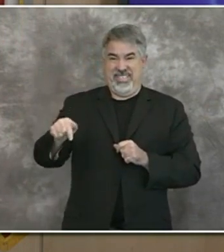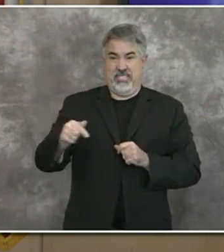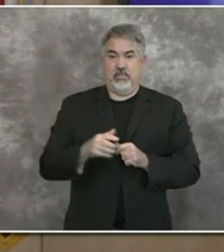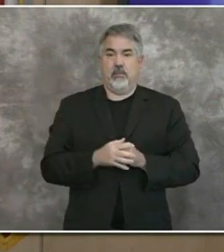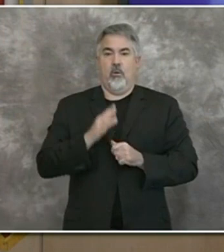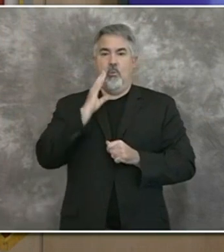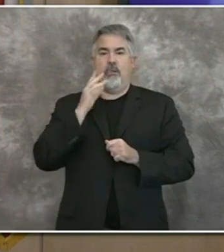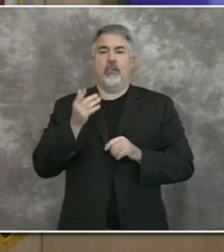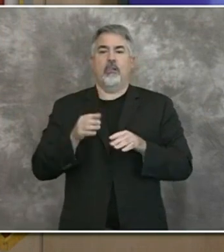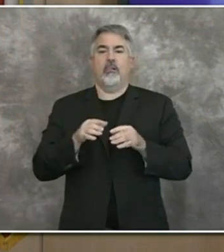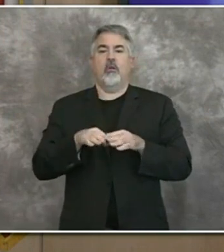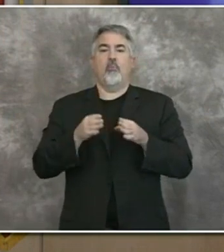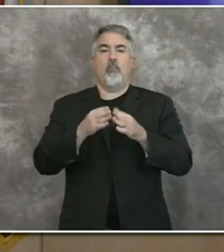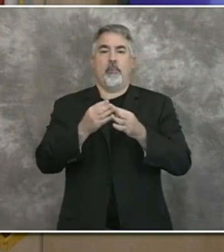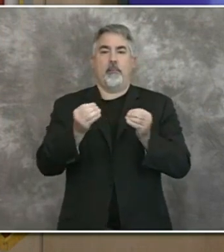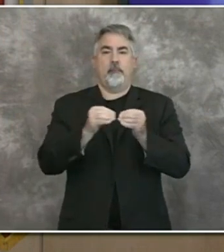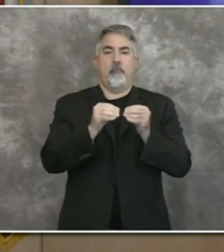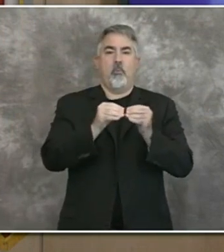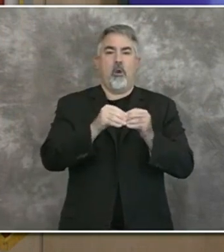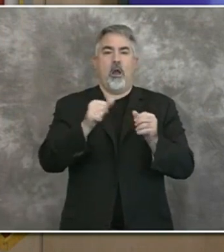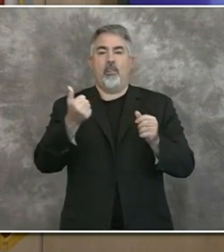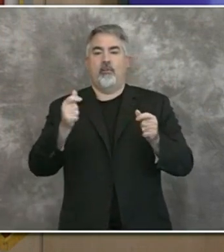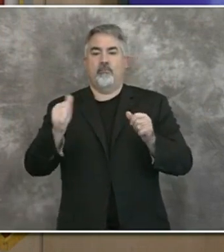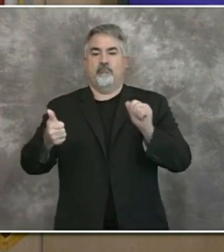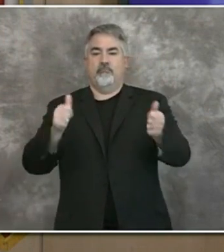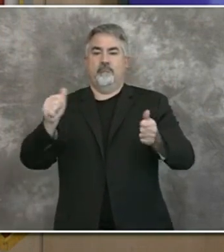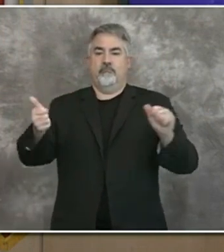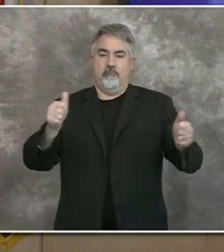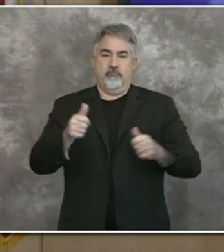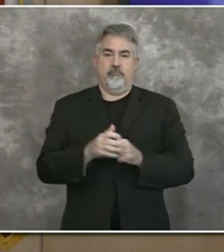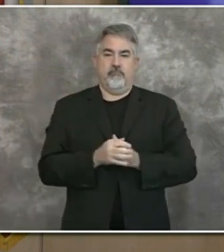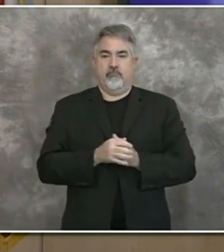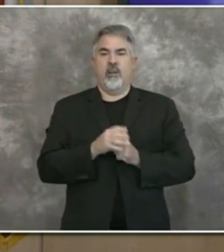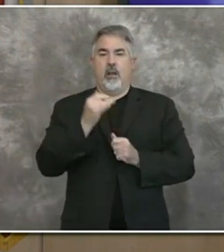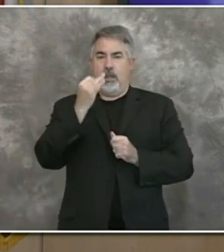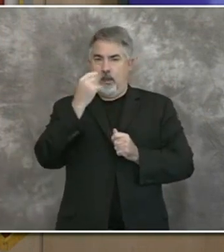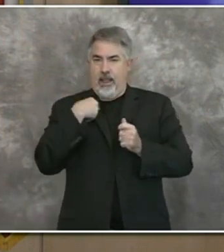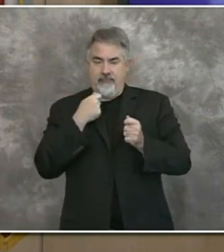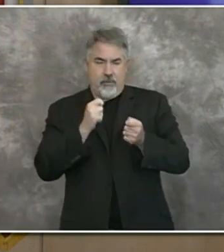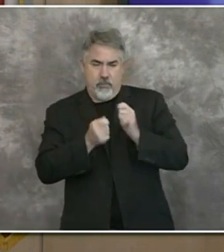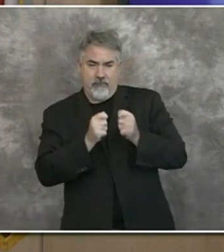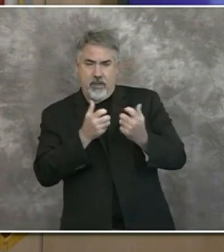OFFICES. THIS FRIDAY MAY 15TH. AND IT WILL CONTINUE GRADUALLY